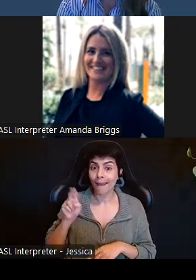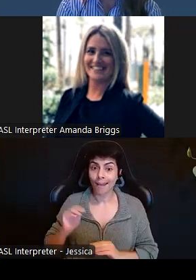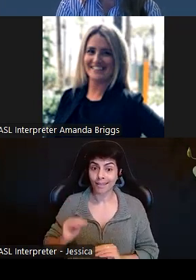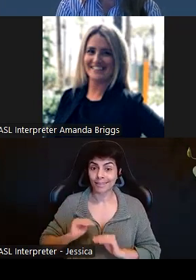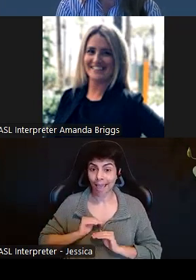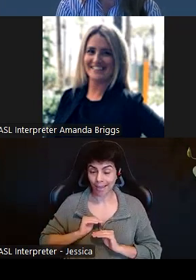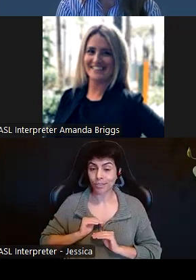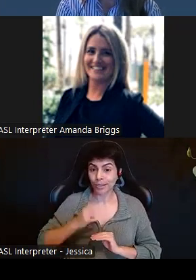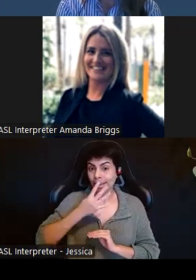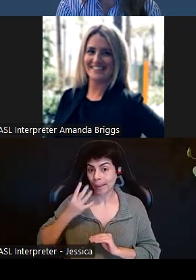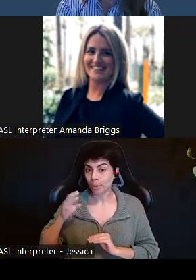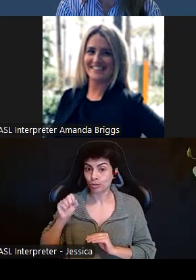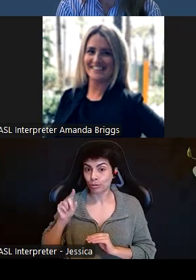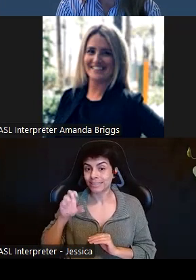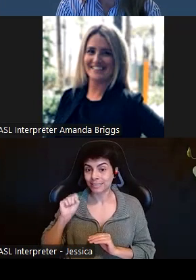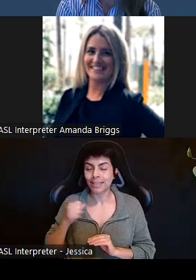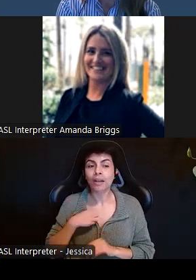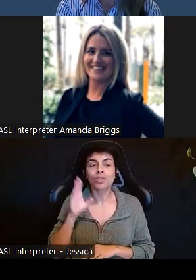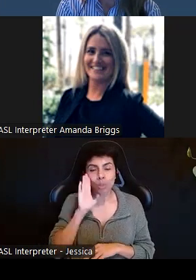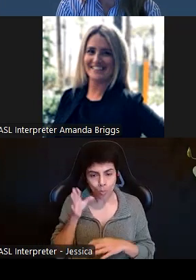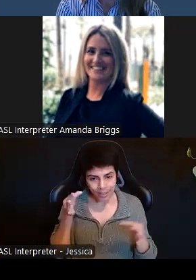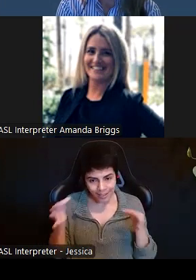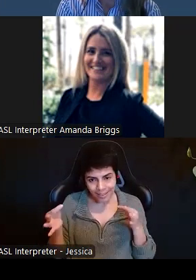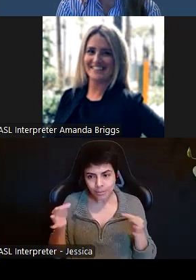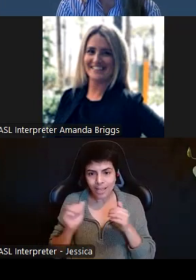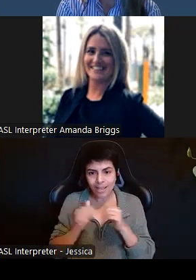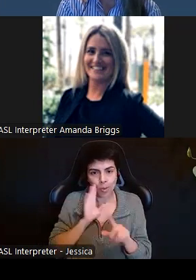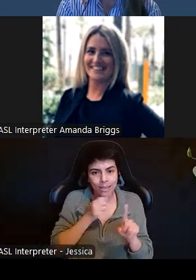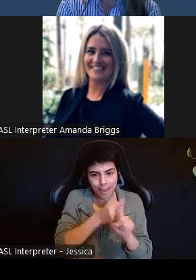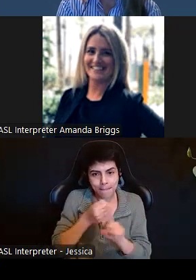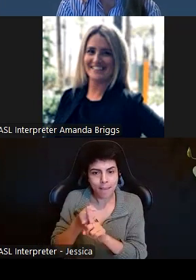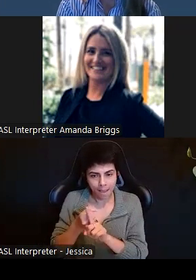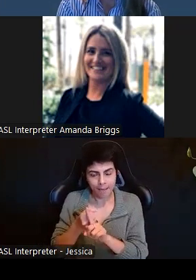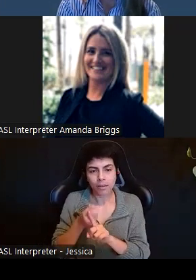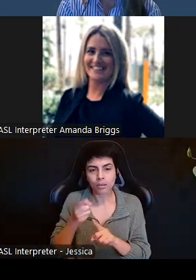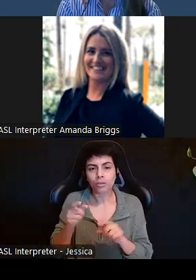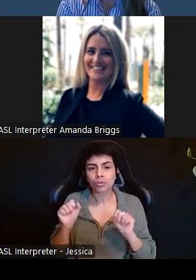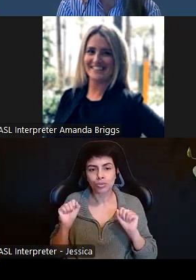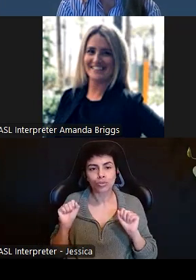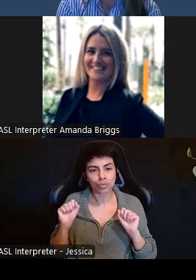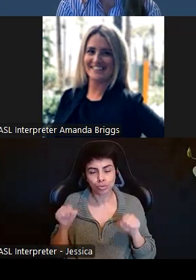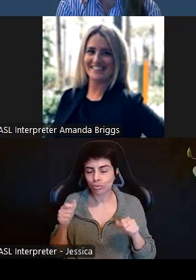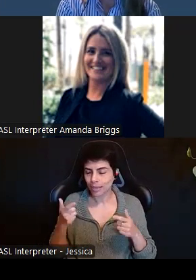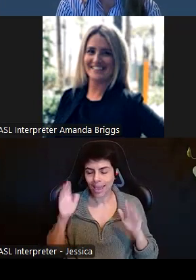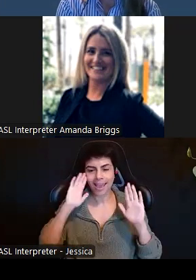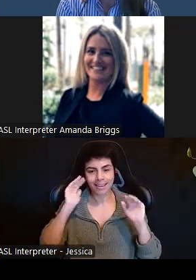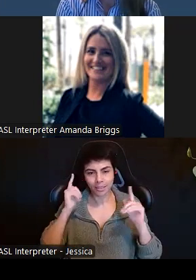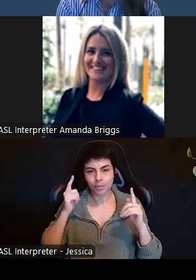So, we will go over the changes that affects those groups. You can expect many communications from the Department of Health Care Services